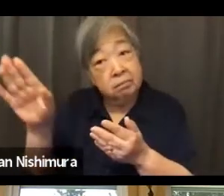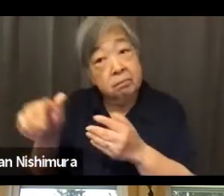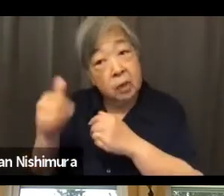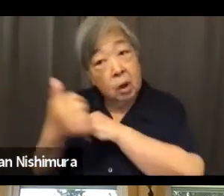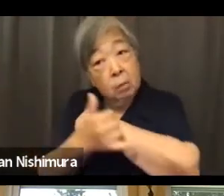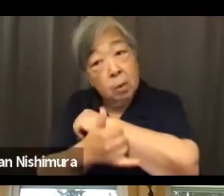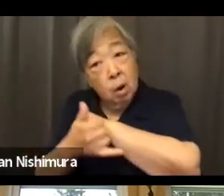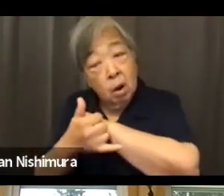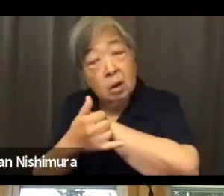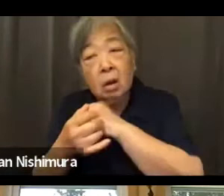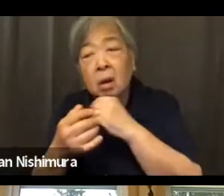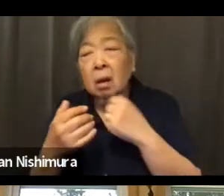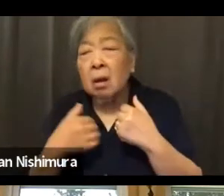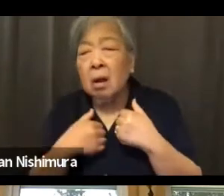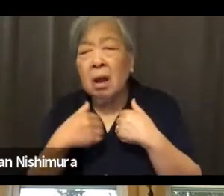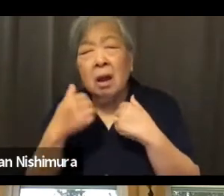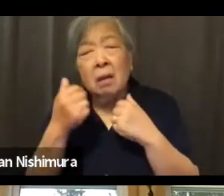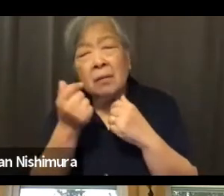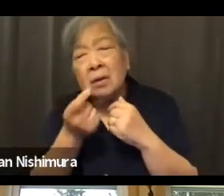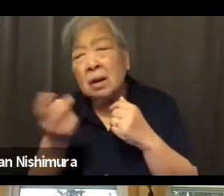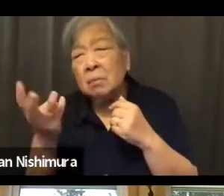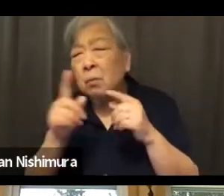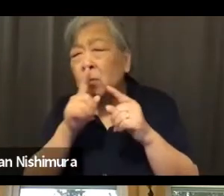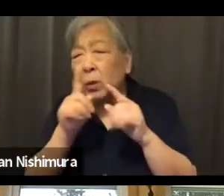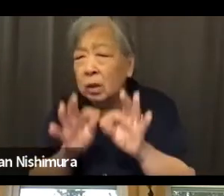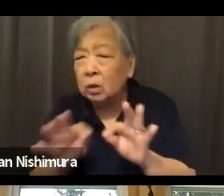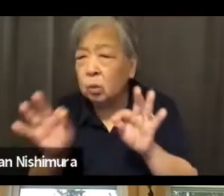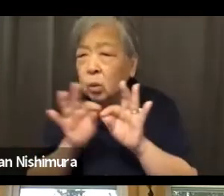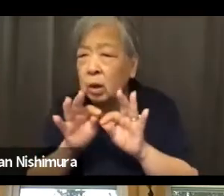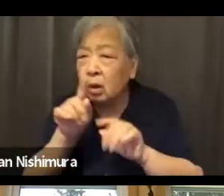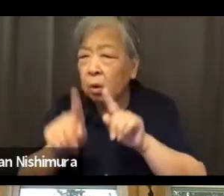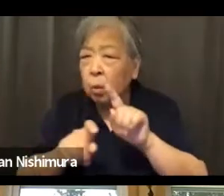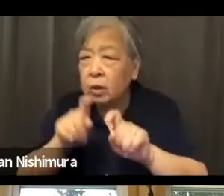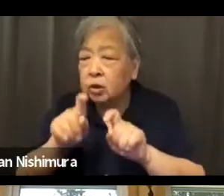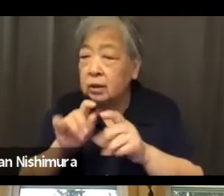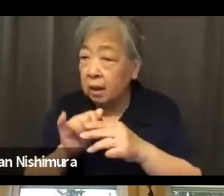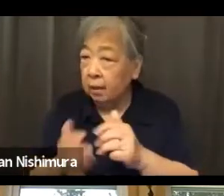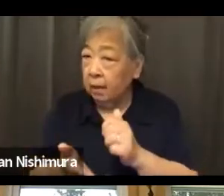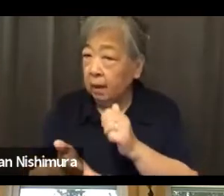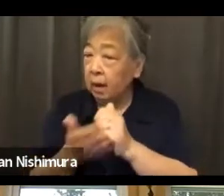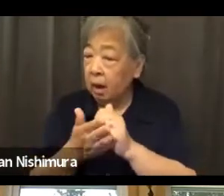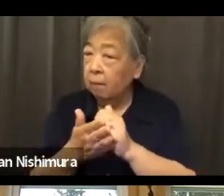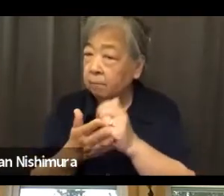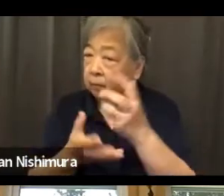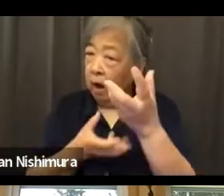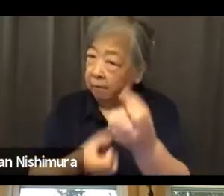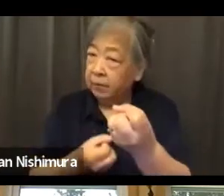There are a number of really critical questions that help provide confidence to all advisers